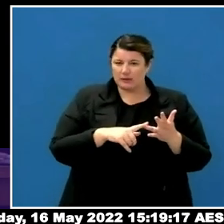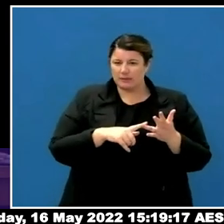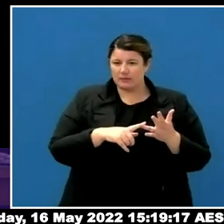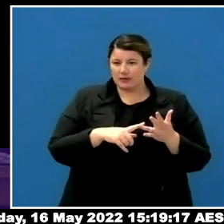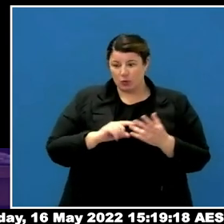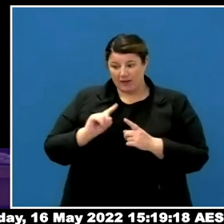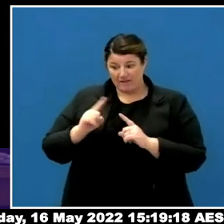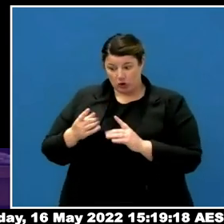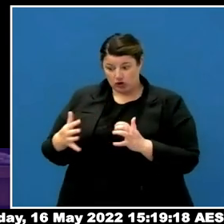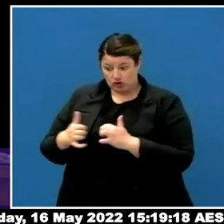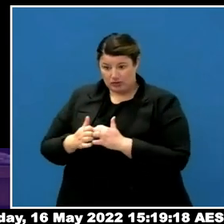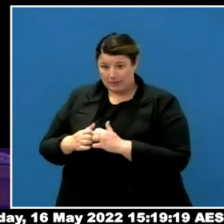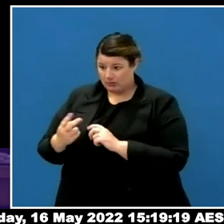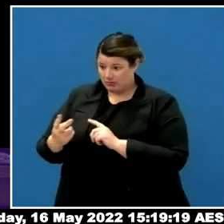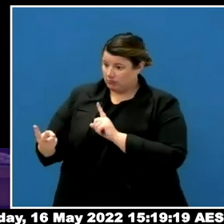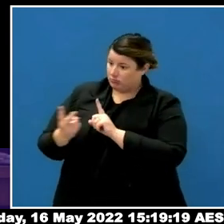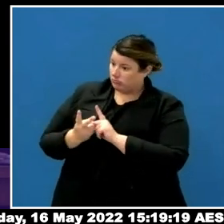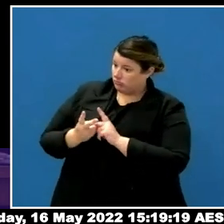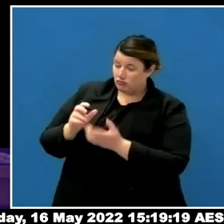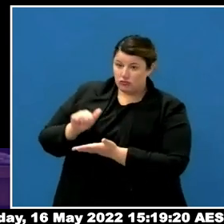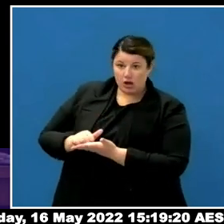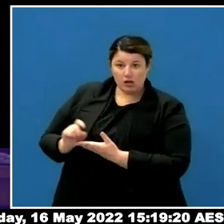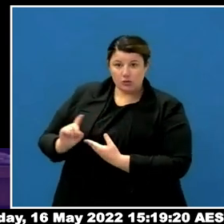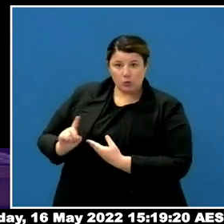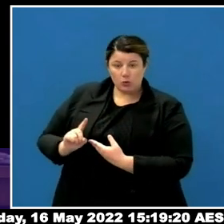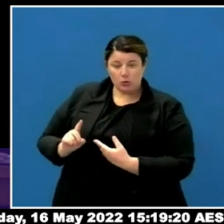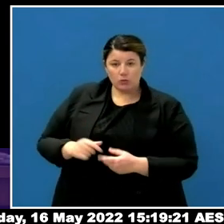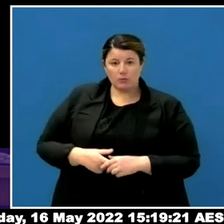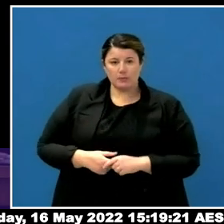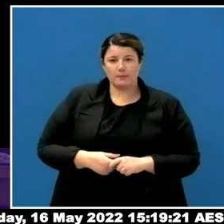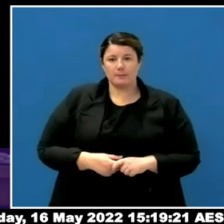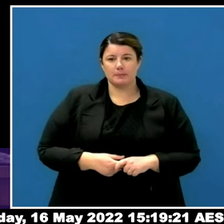I can't remember whether it was - I'm pretty sure it was this one, yeah.